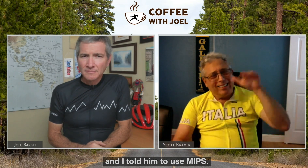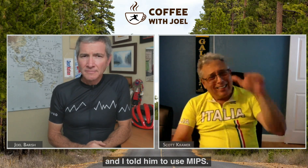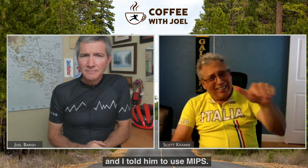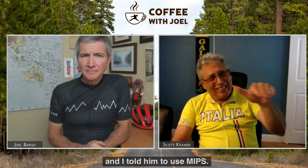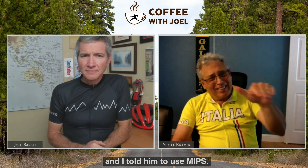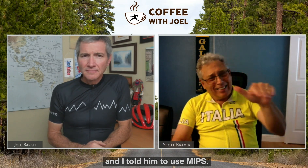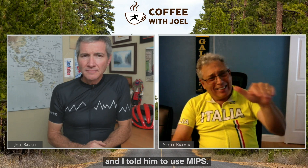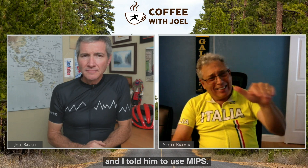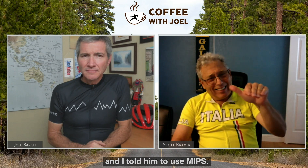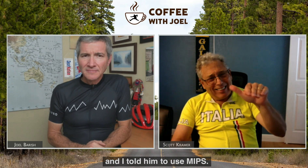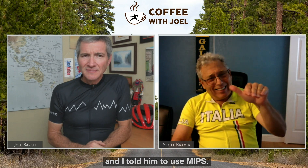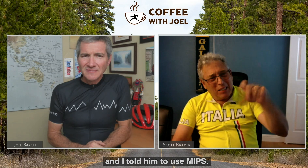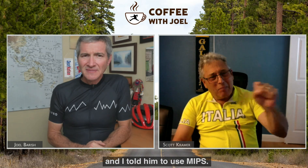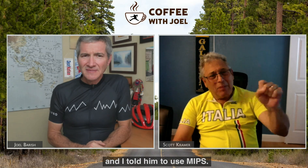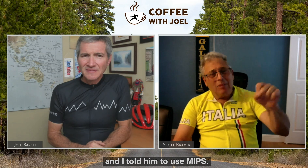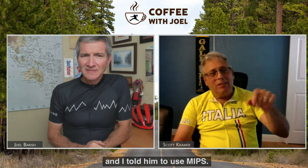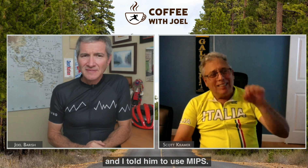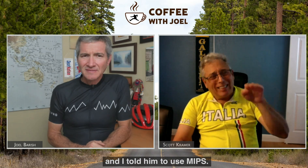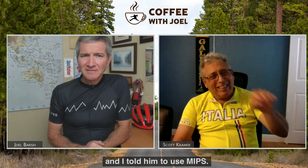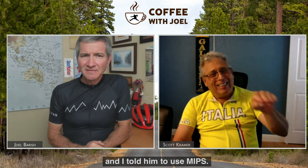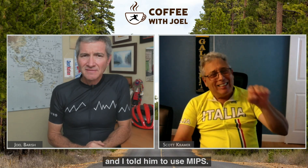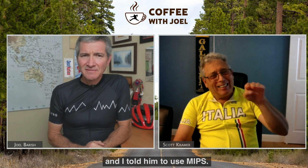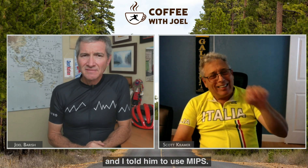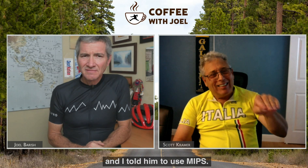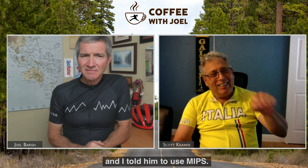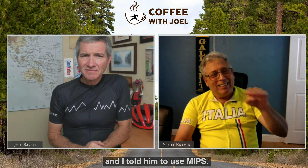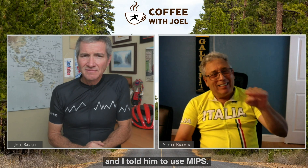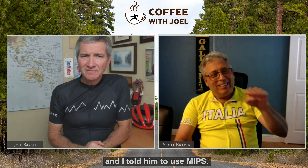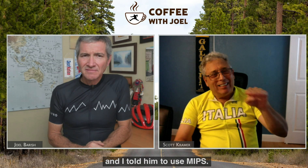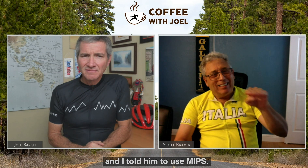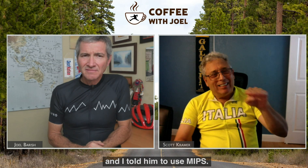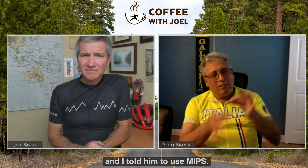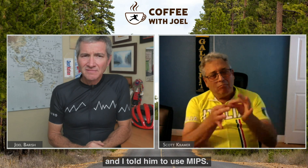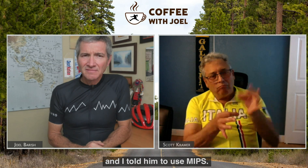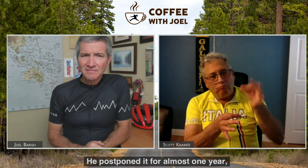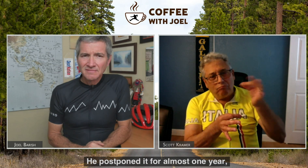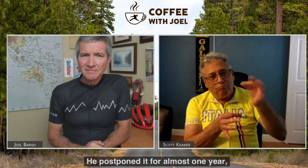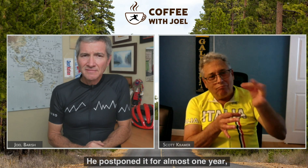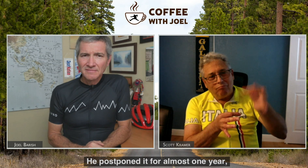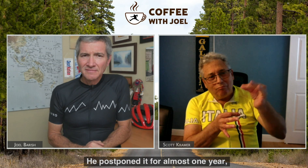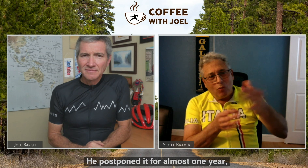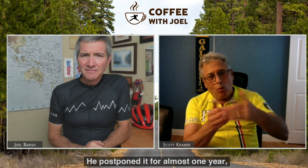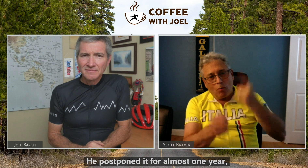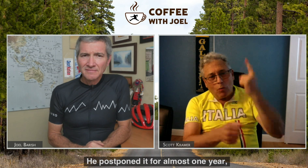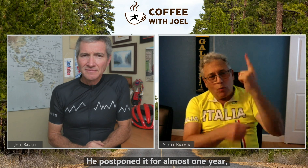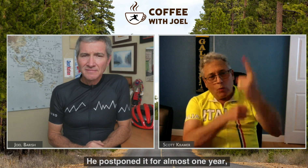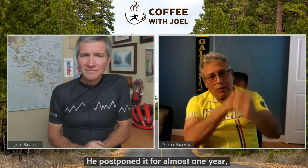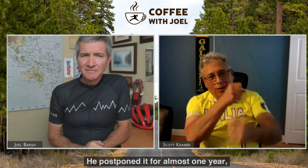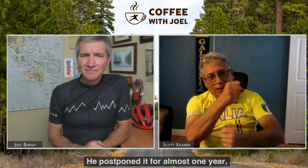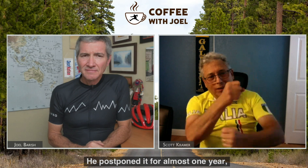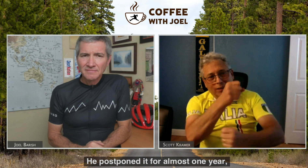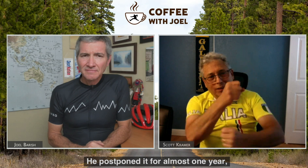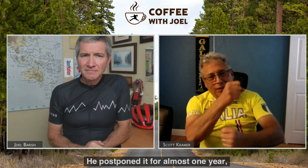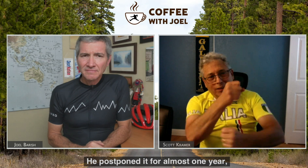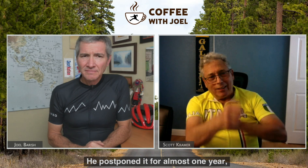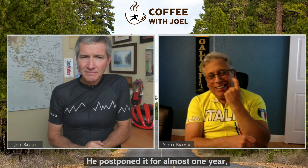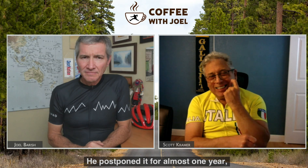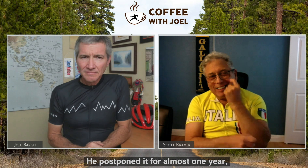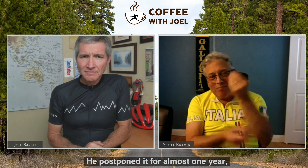and I told him to use MIPS. He postponed it for almost one year,